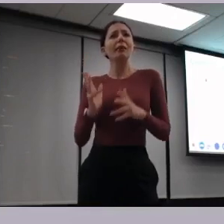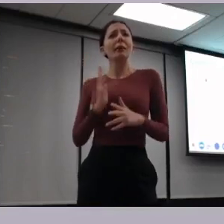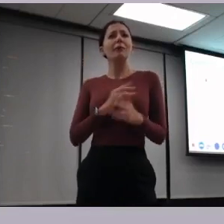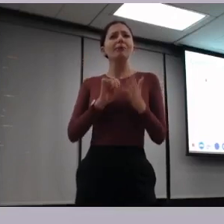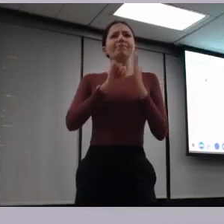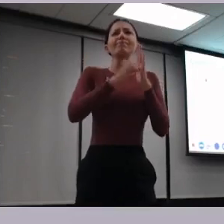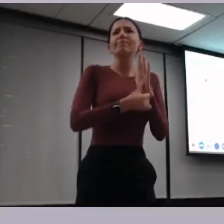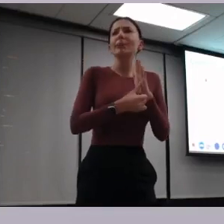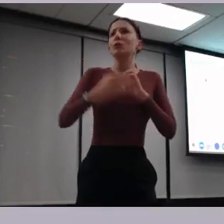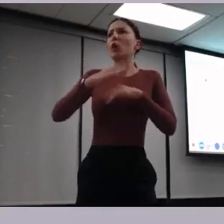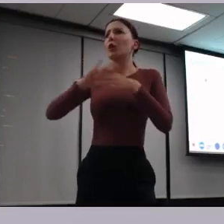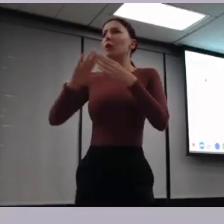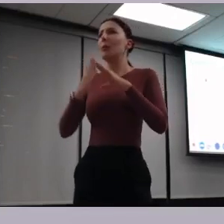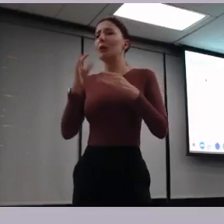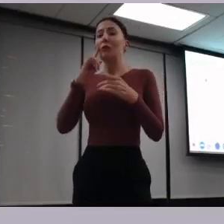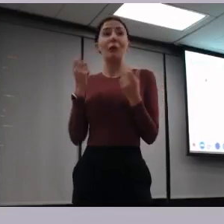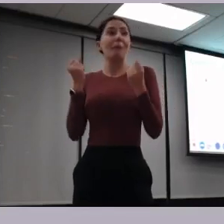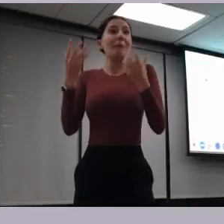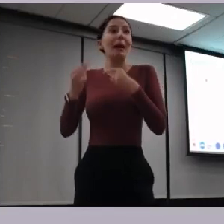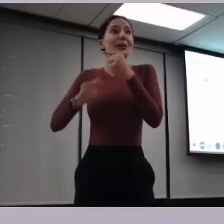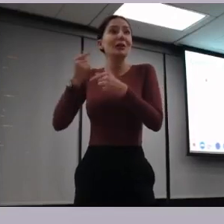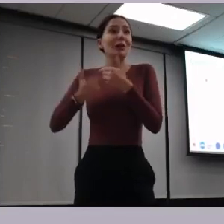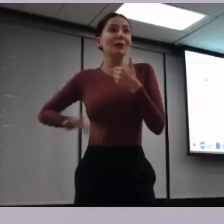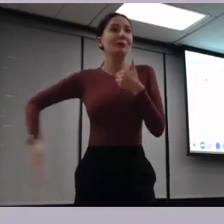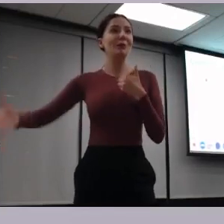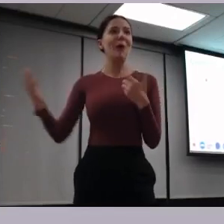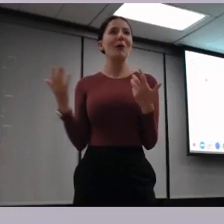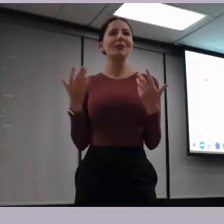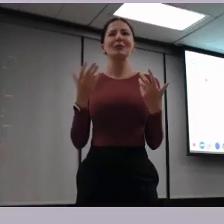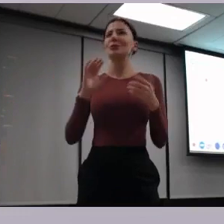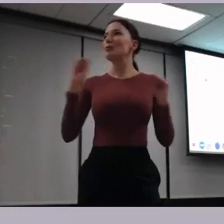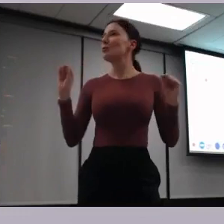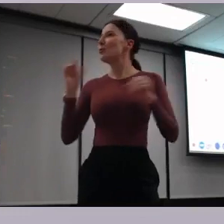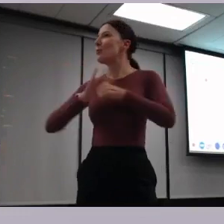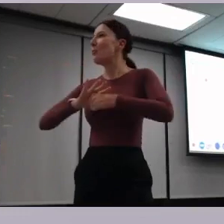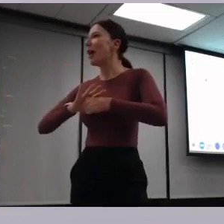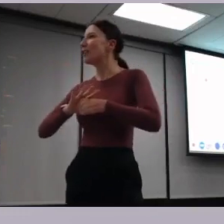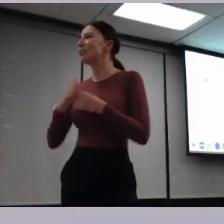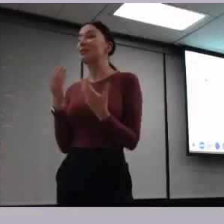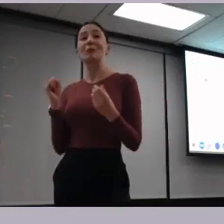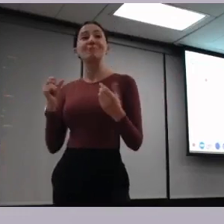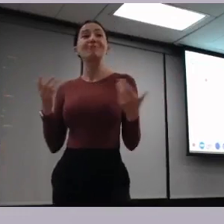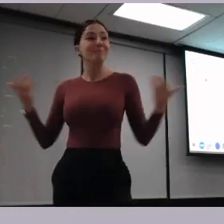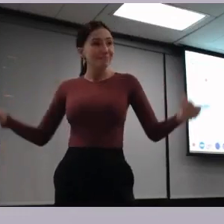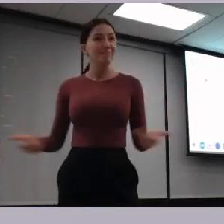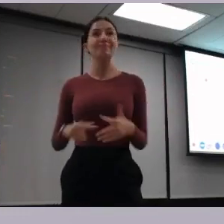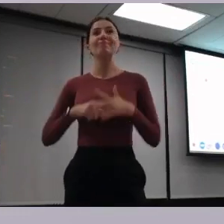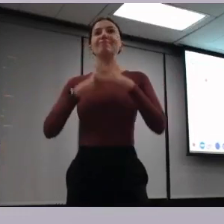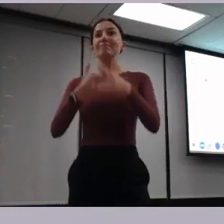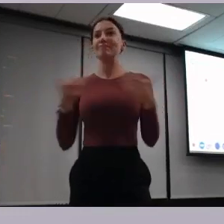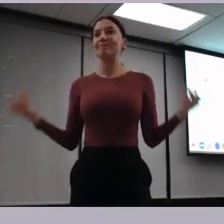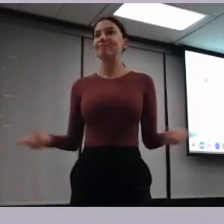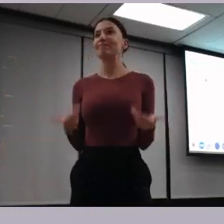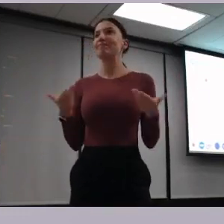So no pressure or anything, but let's do it, everybody.